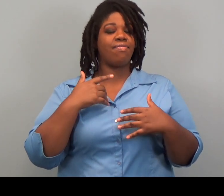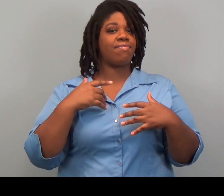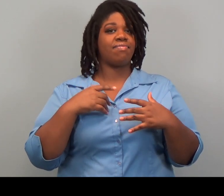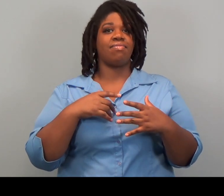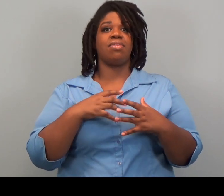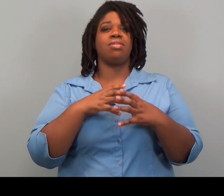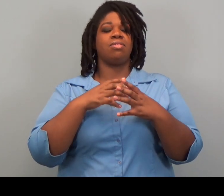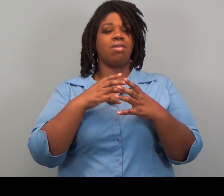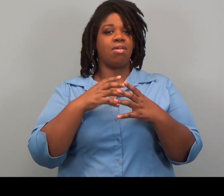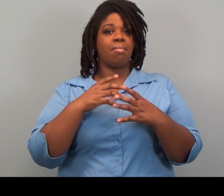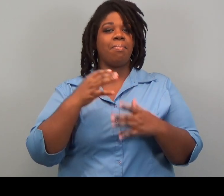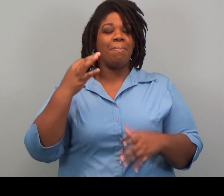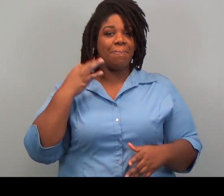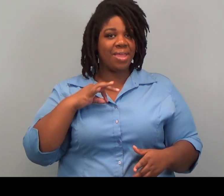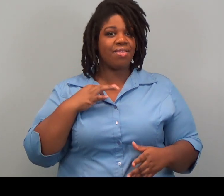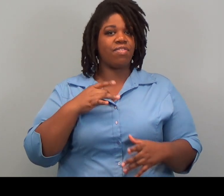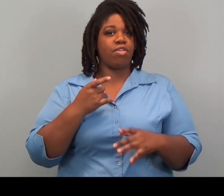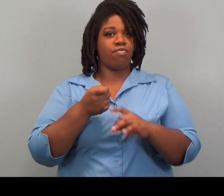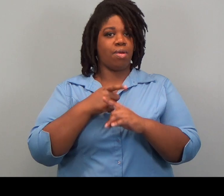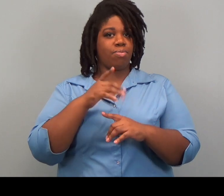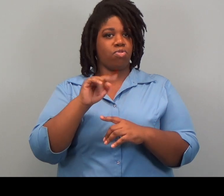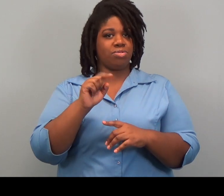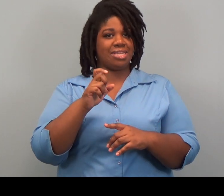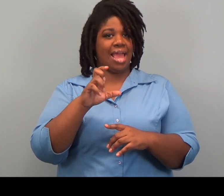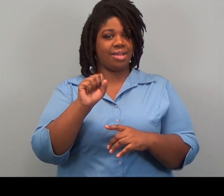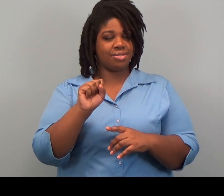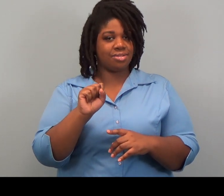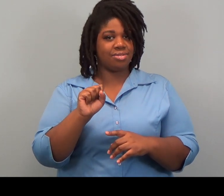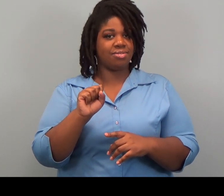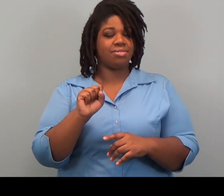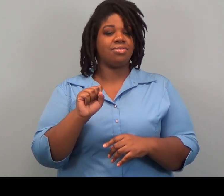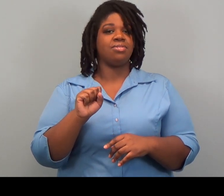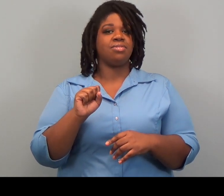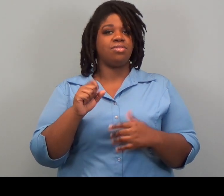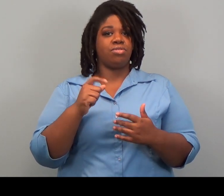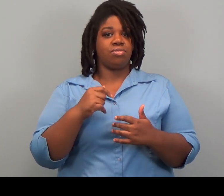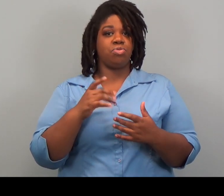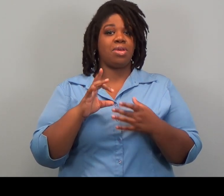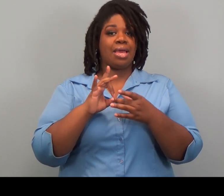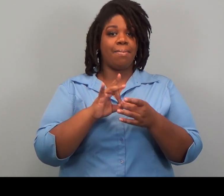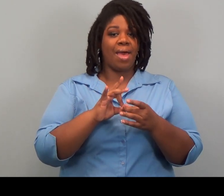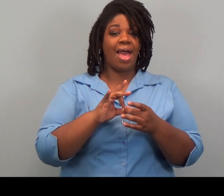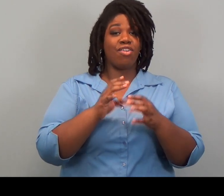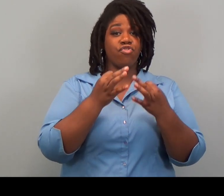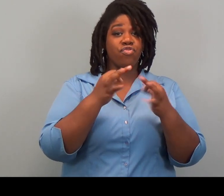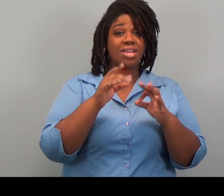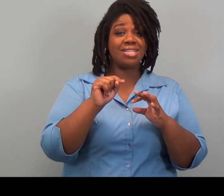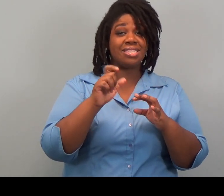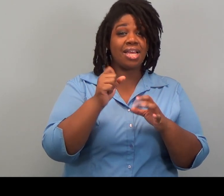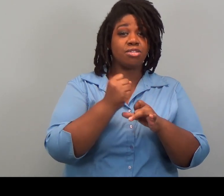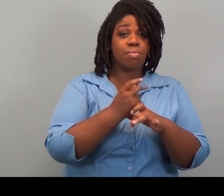You can combine free tax prep with employment counseling